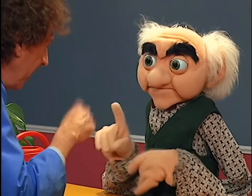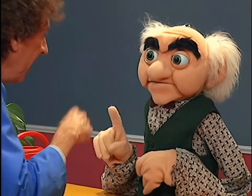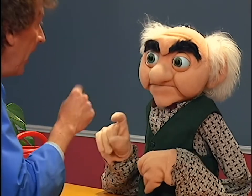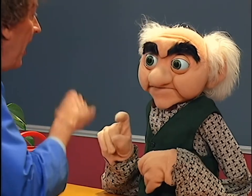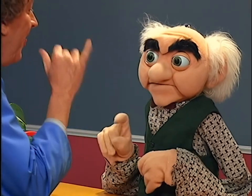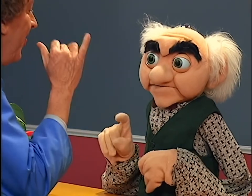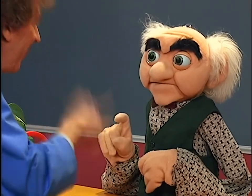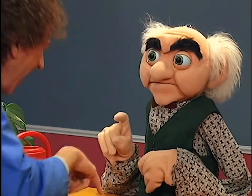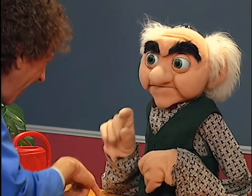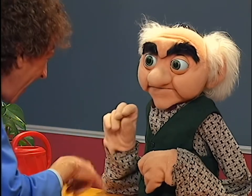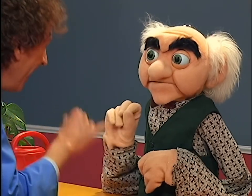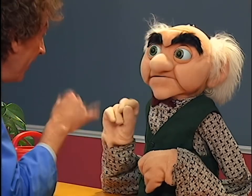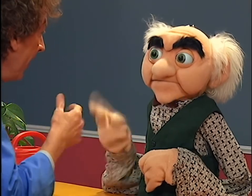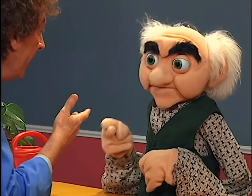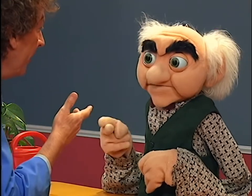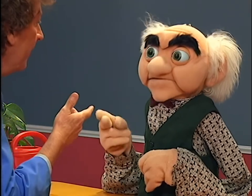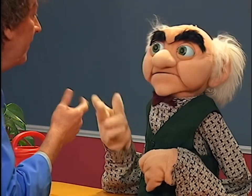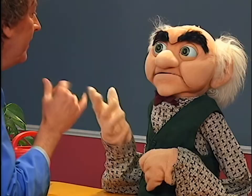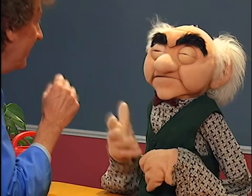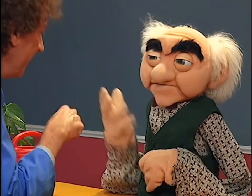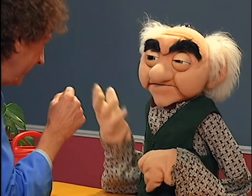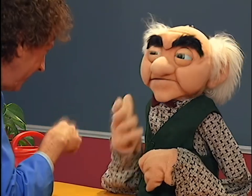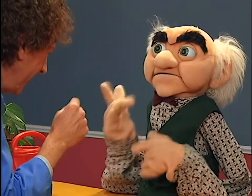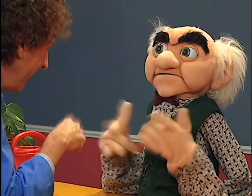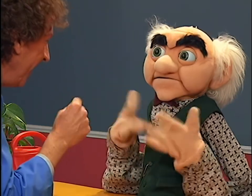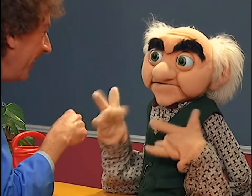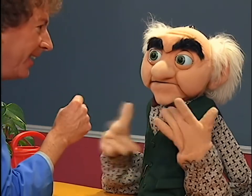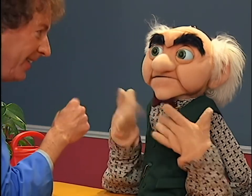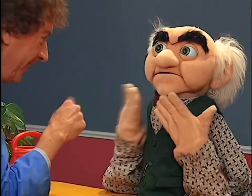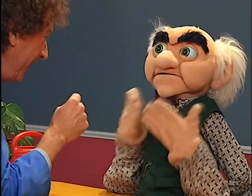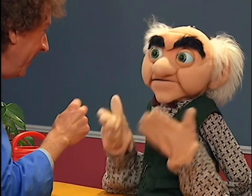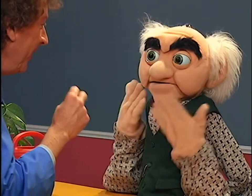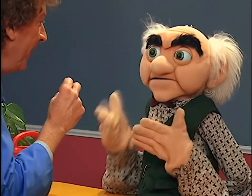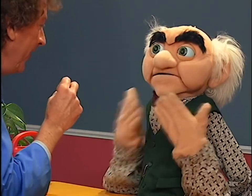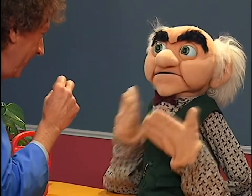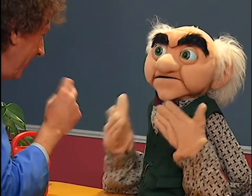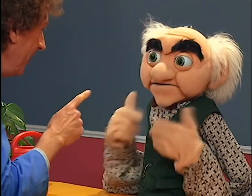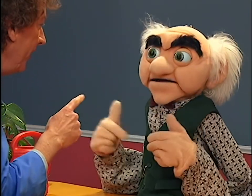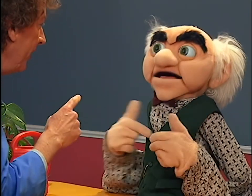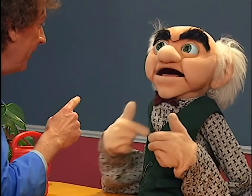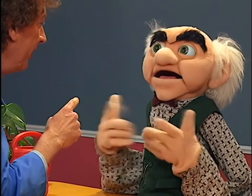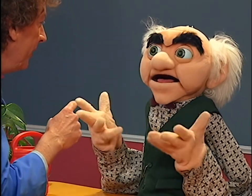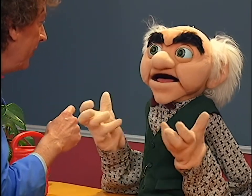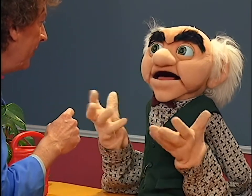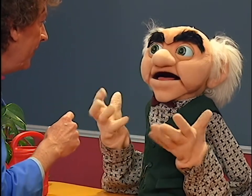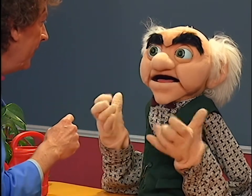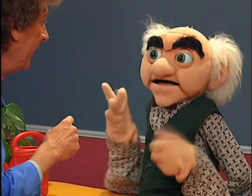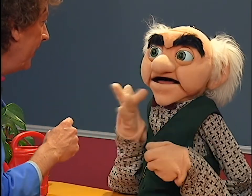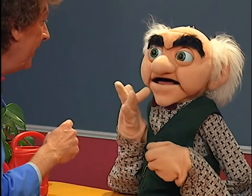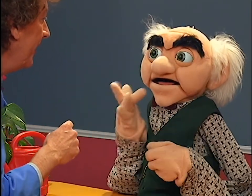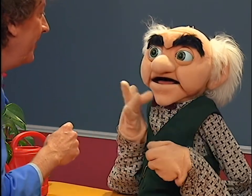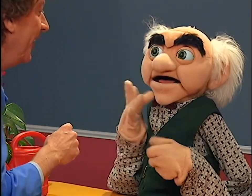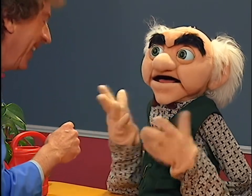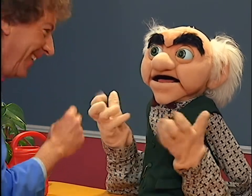HMM. HAVE YOU ASKED BILLY? HUH? BILLY? DOES HE KNOW ANYTHING ABOUT PLUMBING?